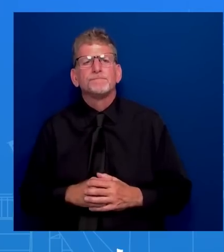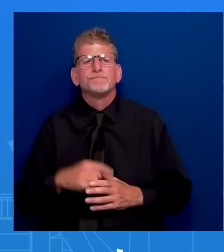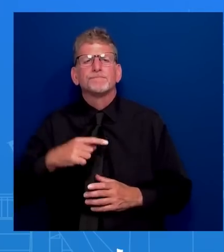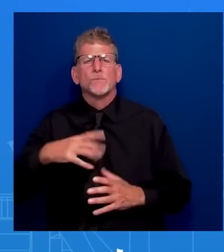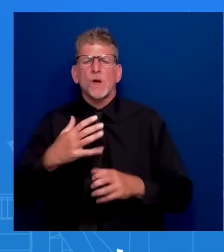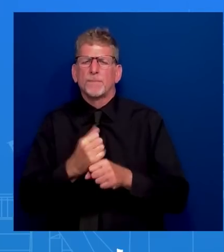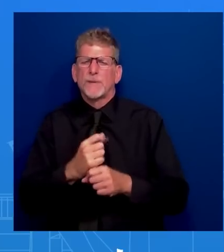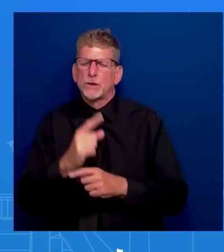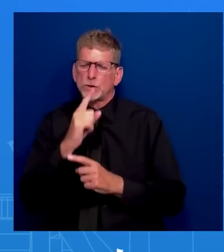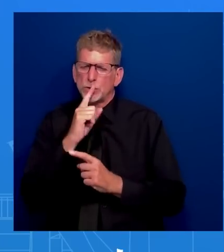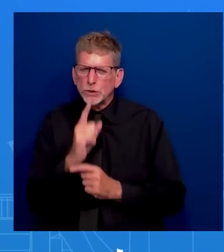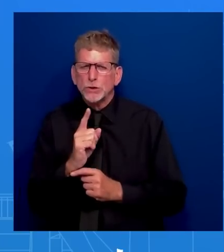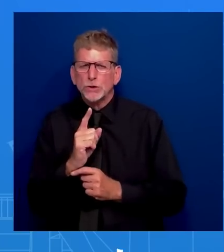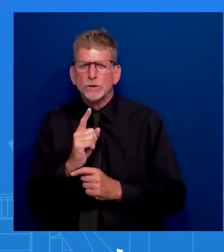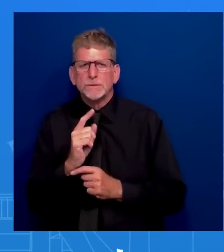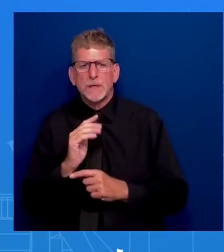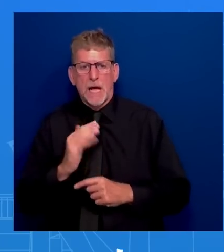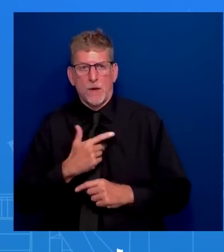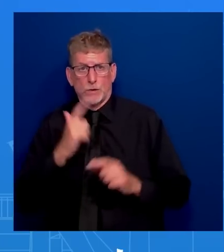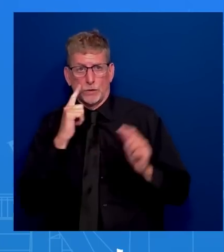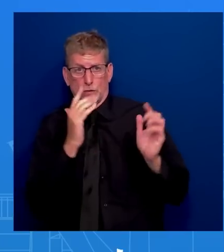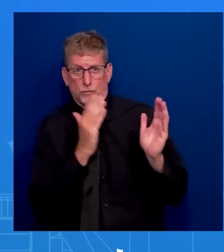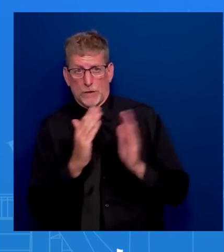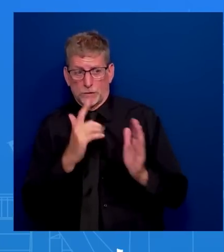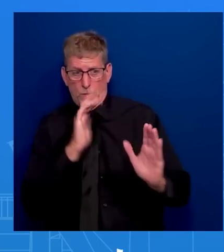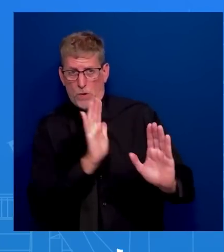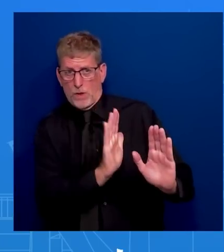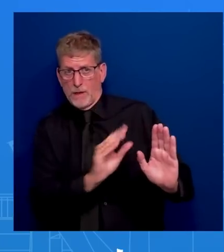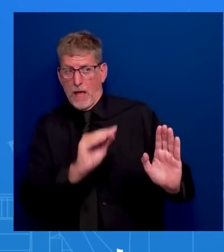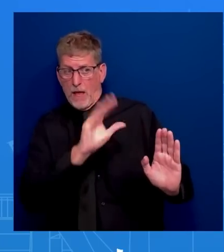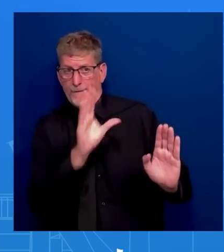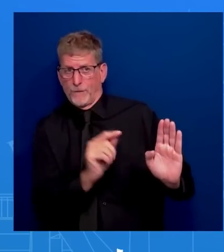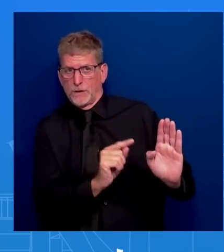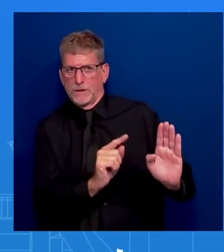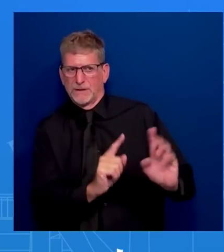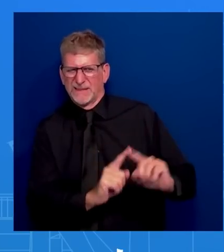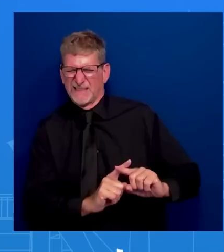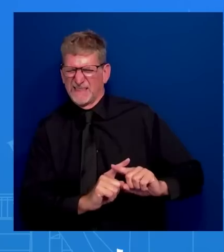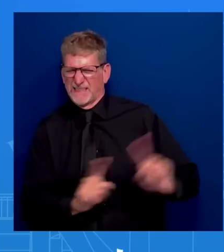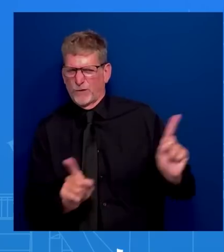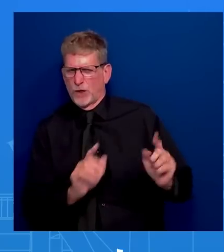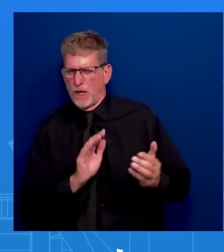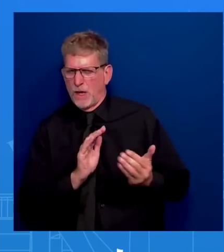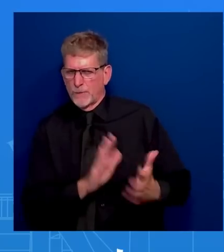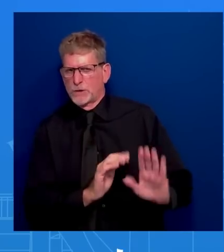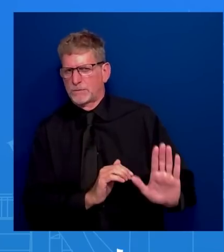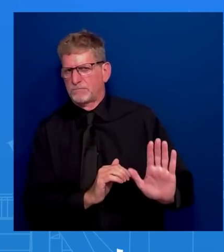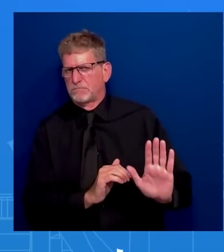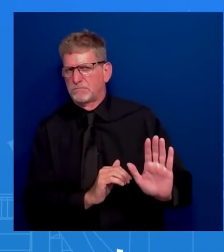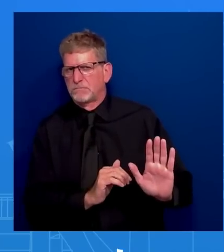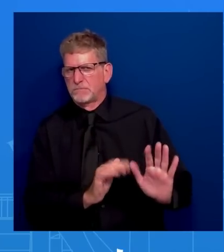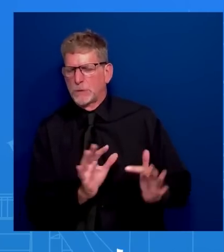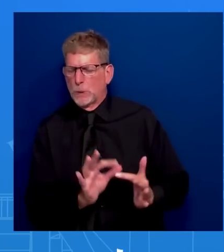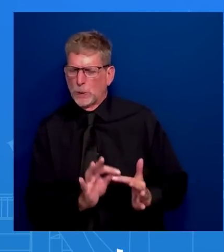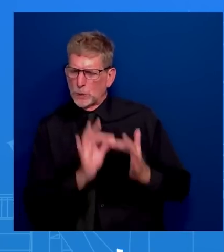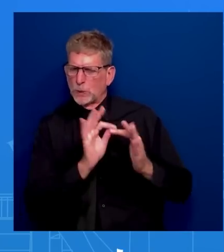it had a different approach on -- on what we -- a unique approach on -- about how we are doing it.